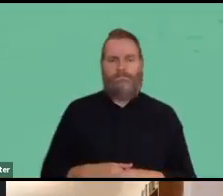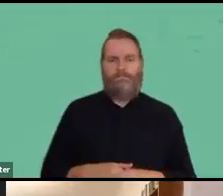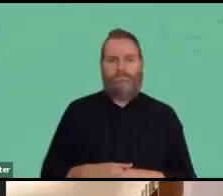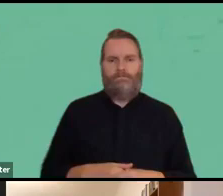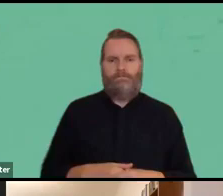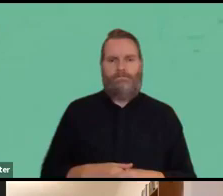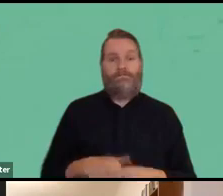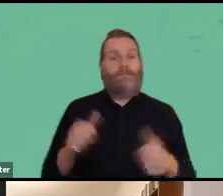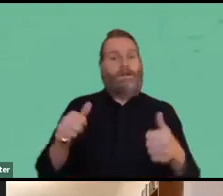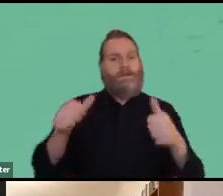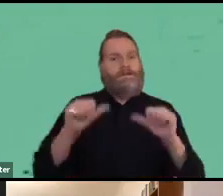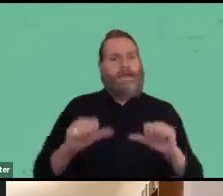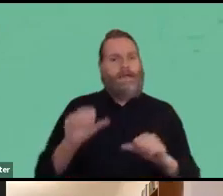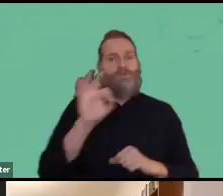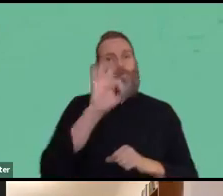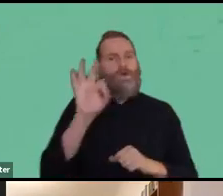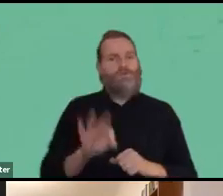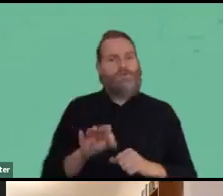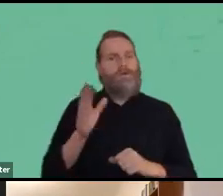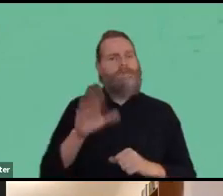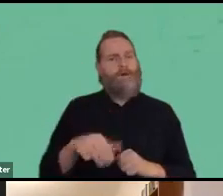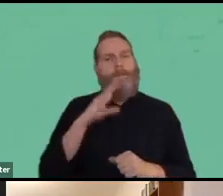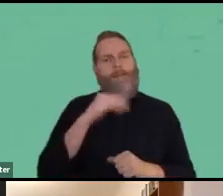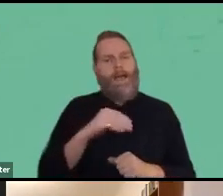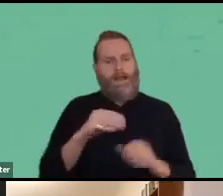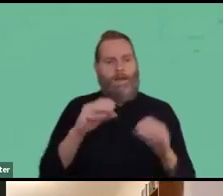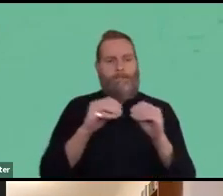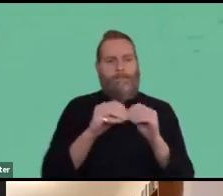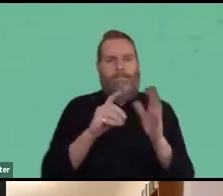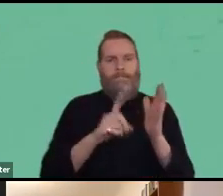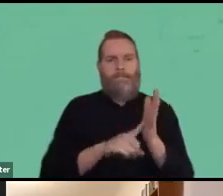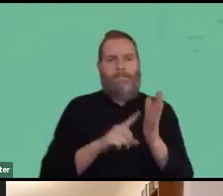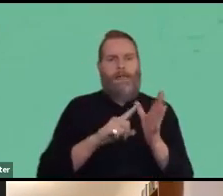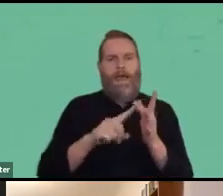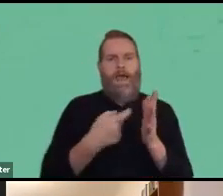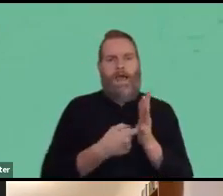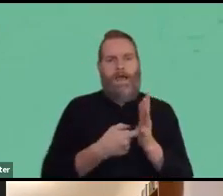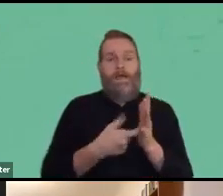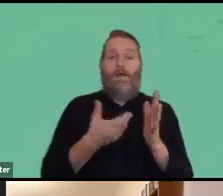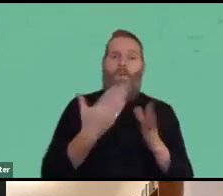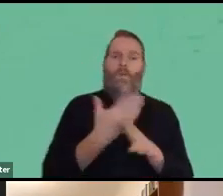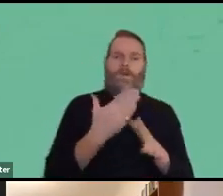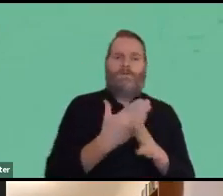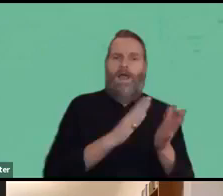one is from Blair in the HMRC who says whilst I agree with most of this as far as I’m aware